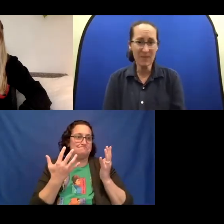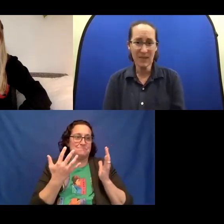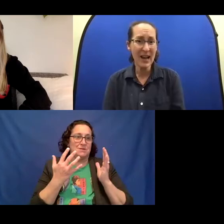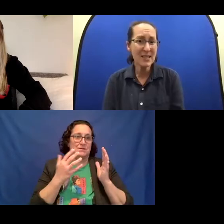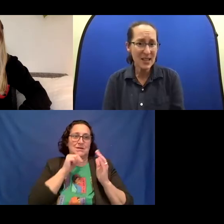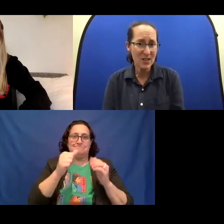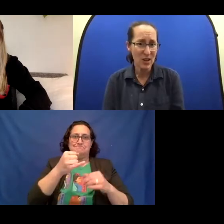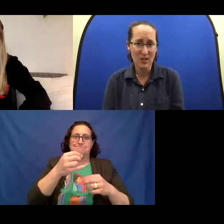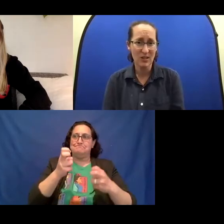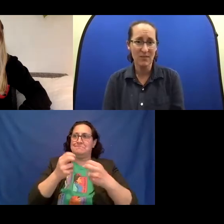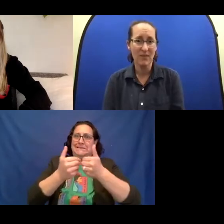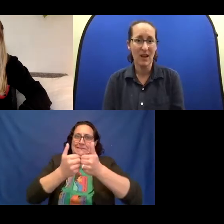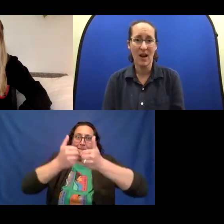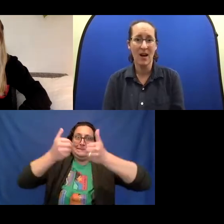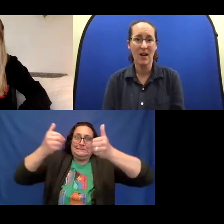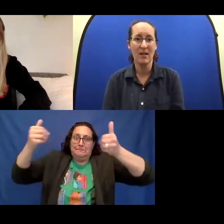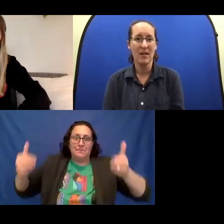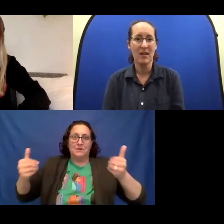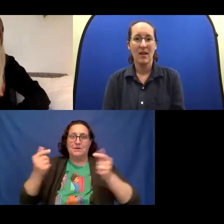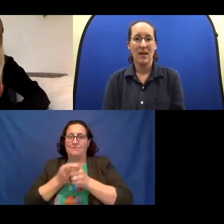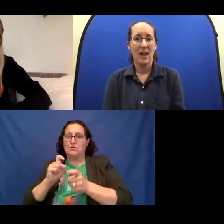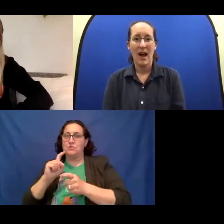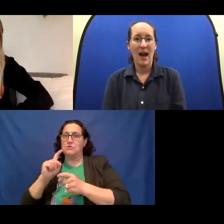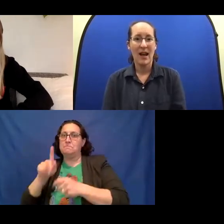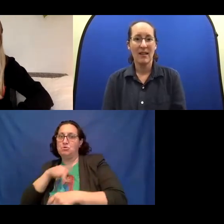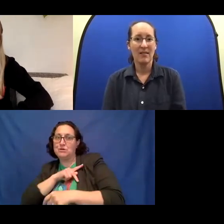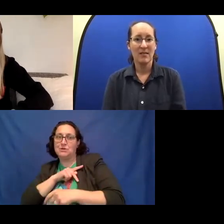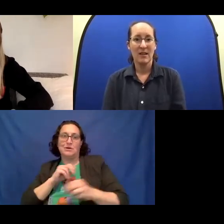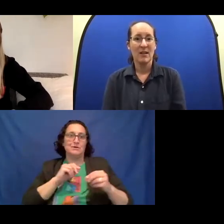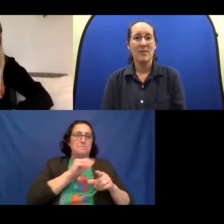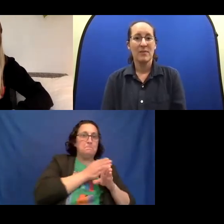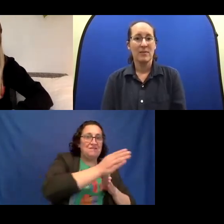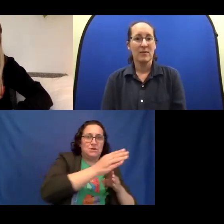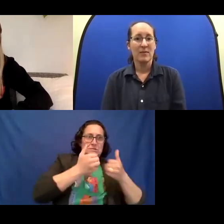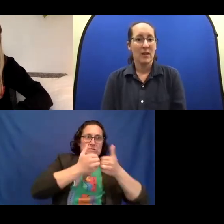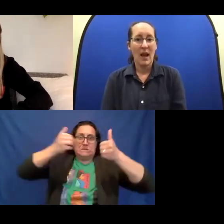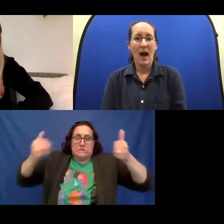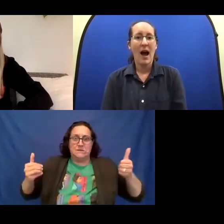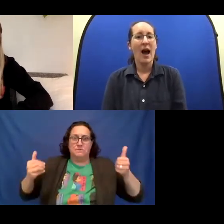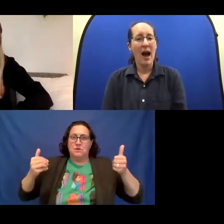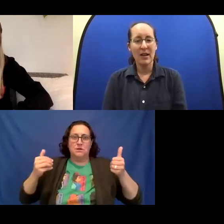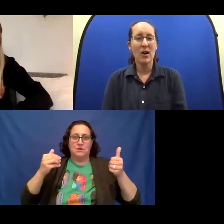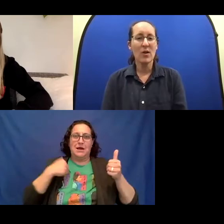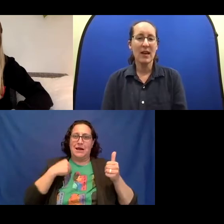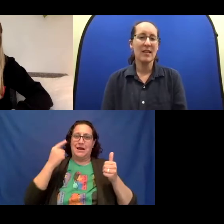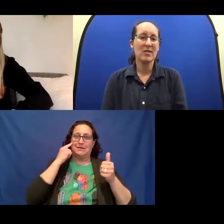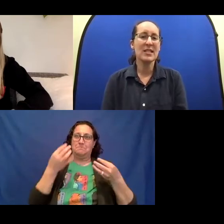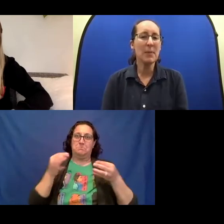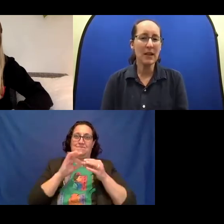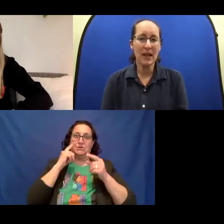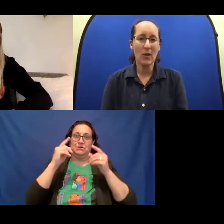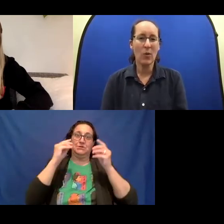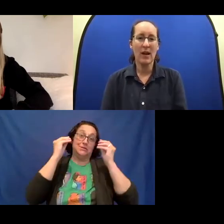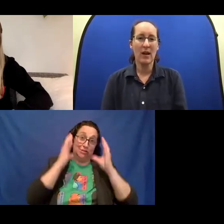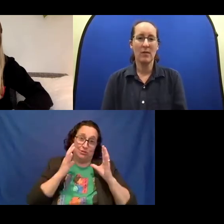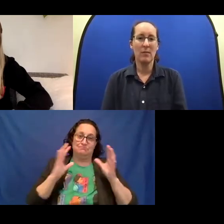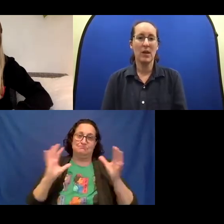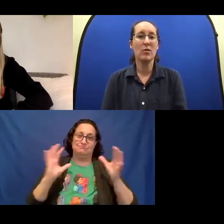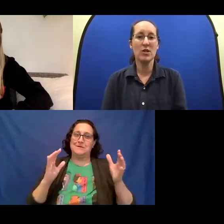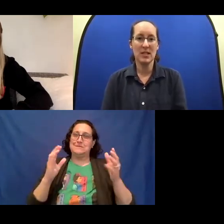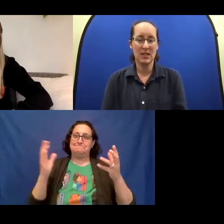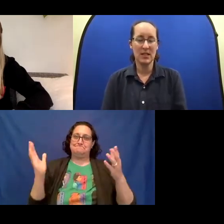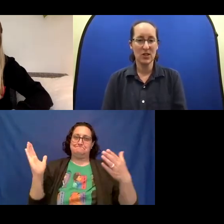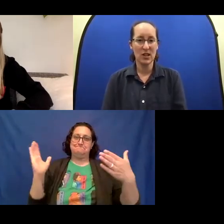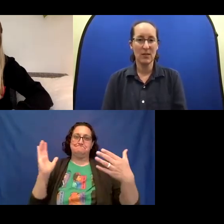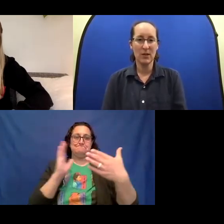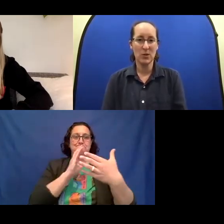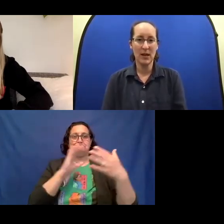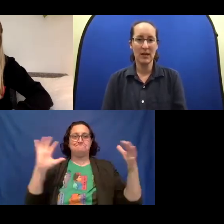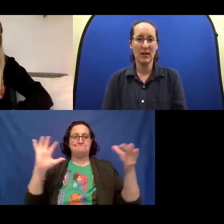as the instructor. I know that there's typically quite a huge distinction between